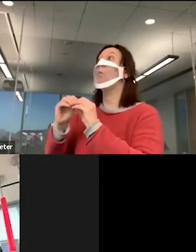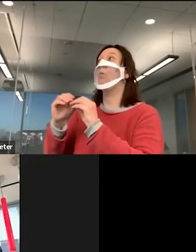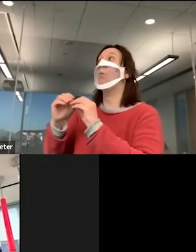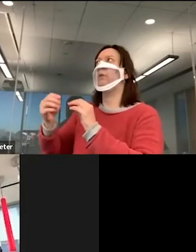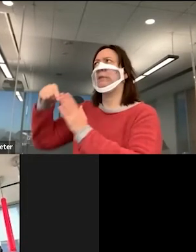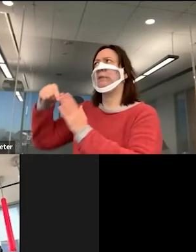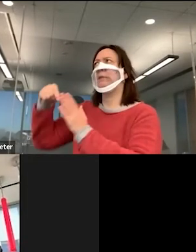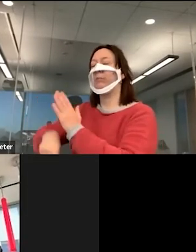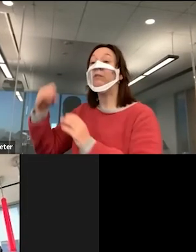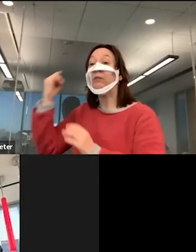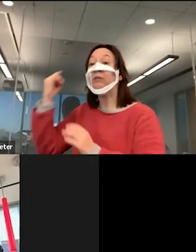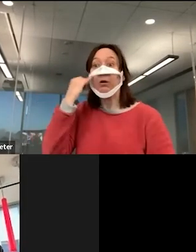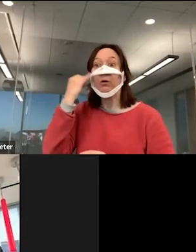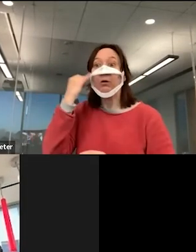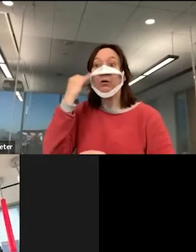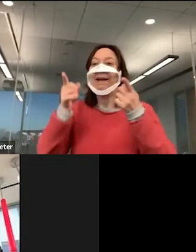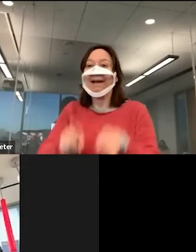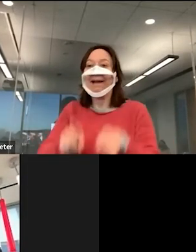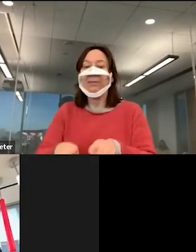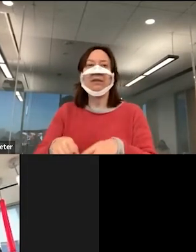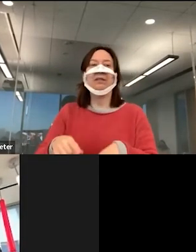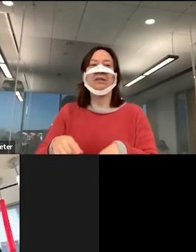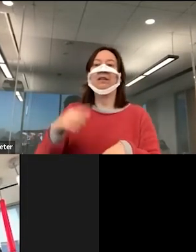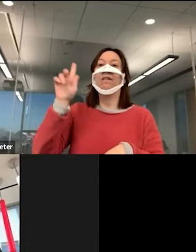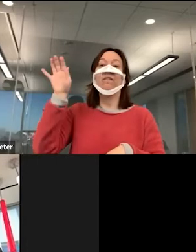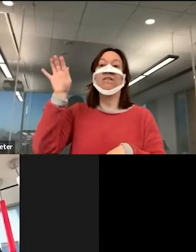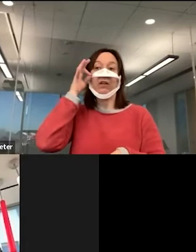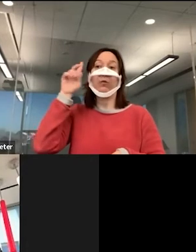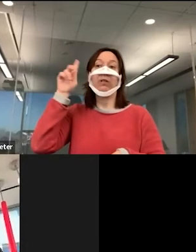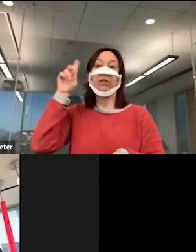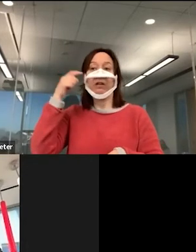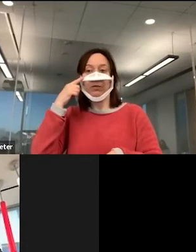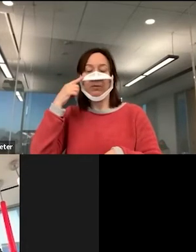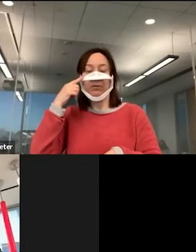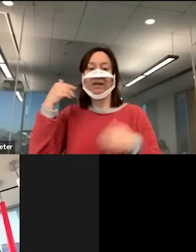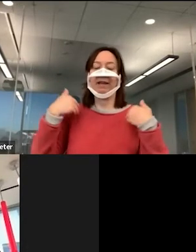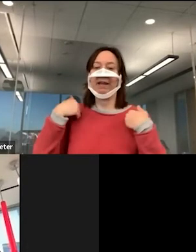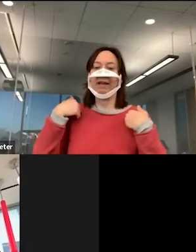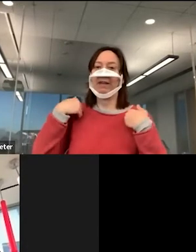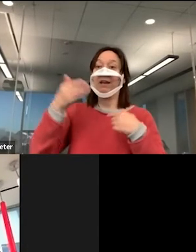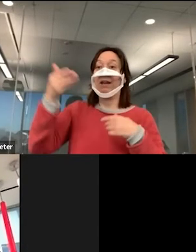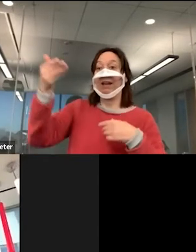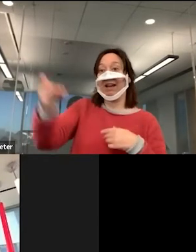a hiring freeze within the federal government and we can't do it that's what it was and it was and